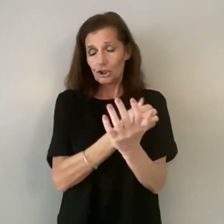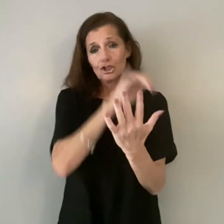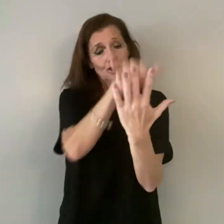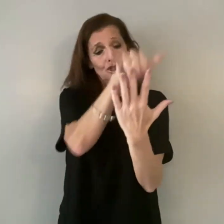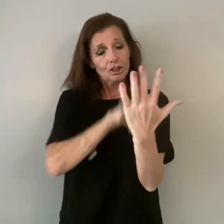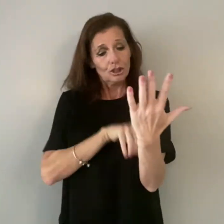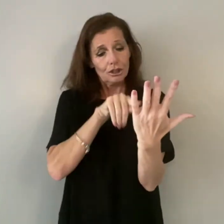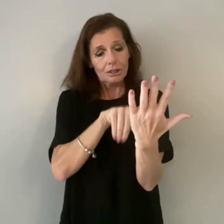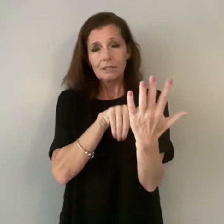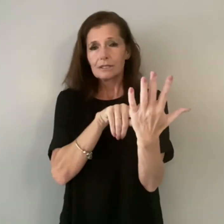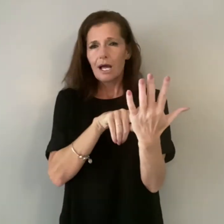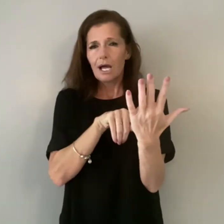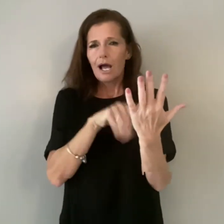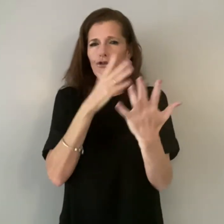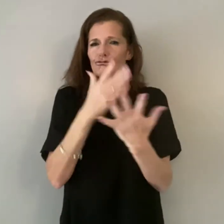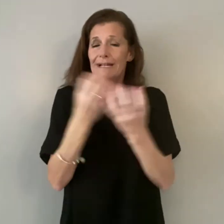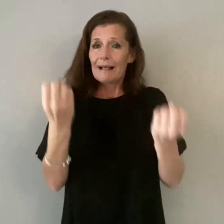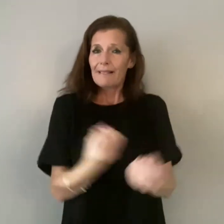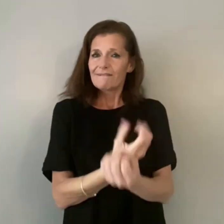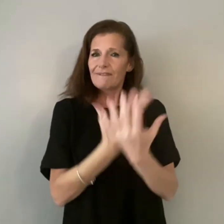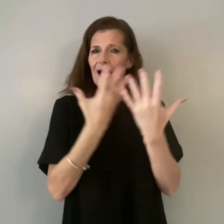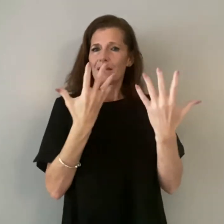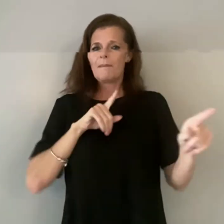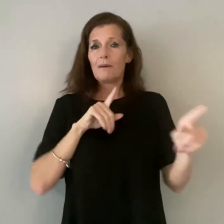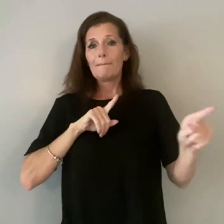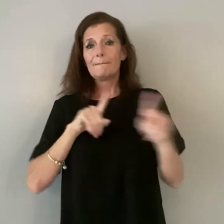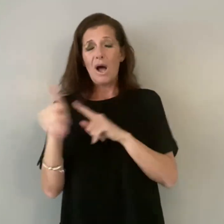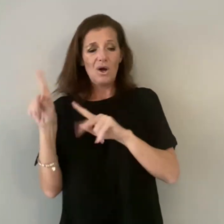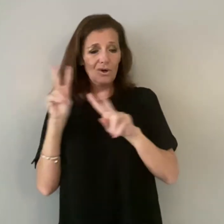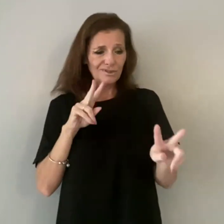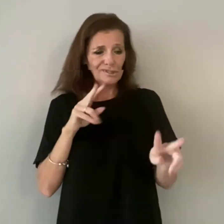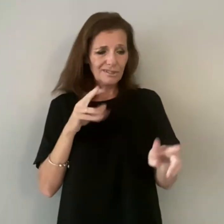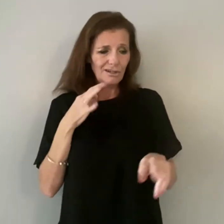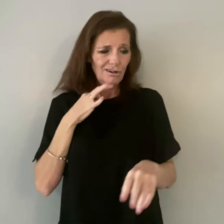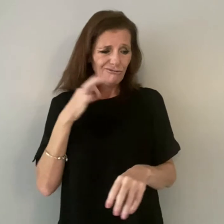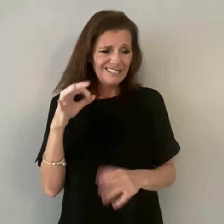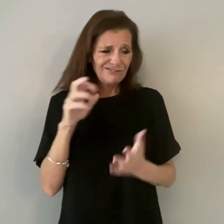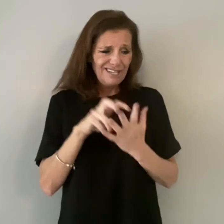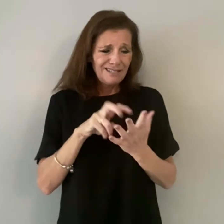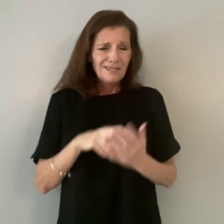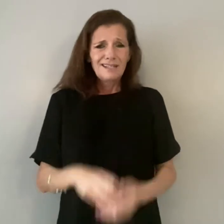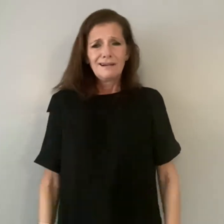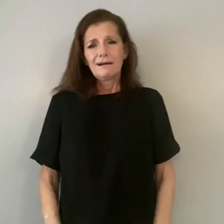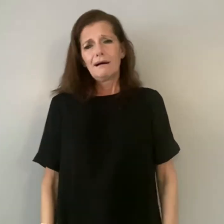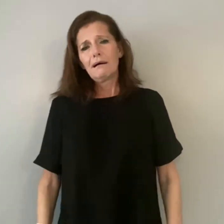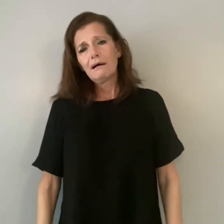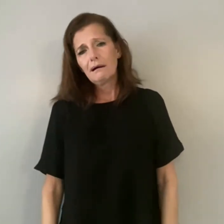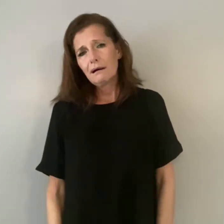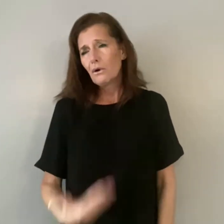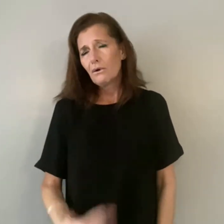that actually are quite vibrant. Most people see a risk register and think, Oh, bloody hell. It's just boring